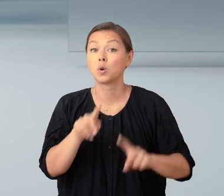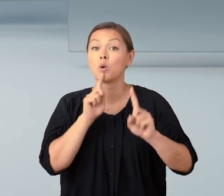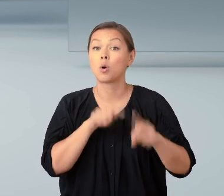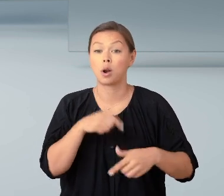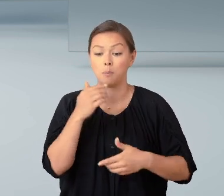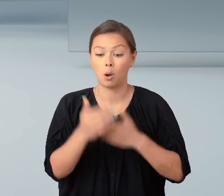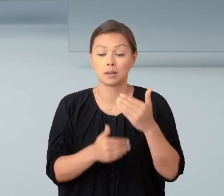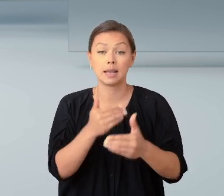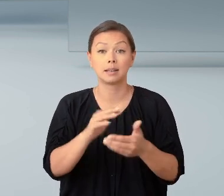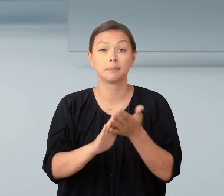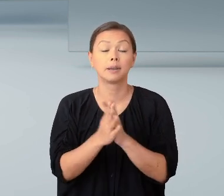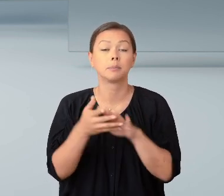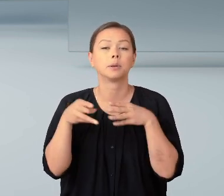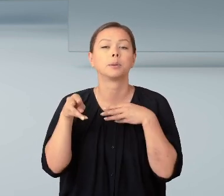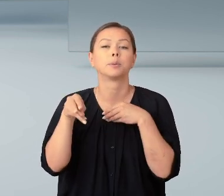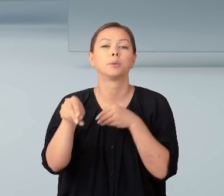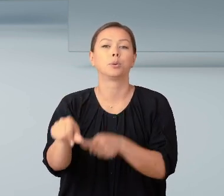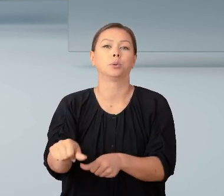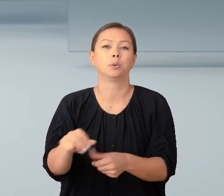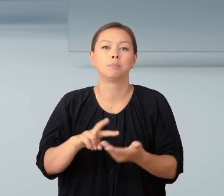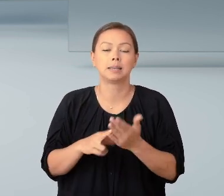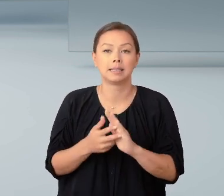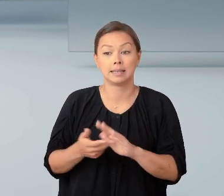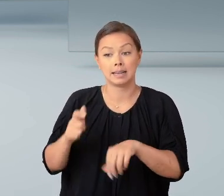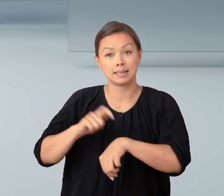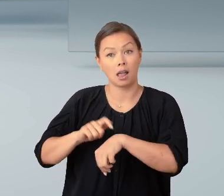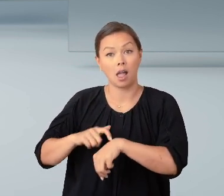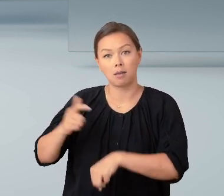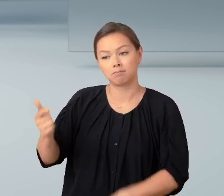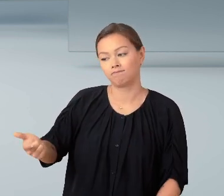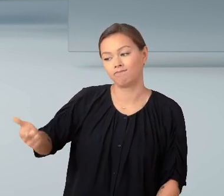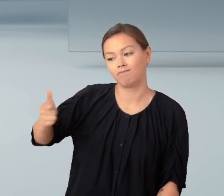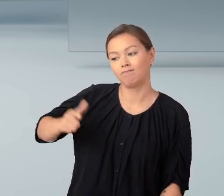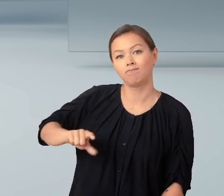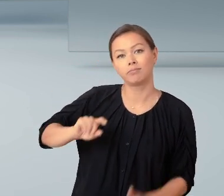process, Copilot frees time for the sales team to focus on building